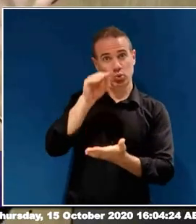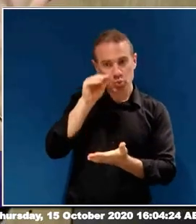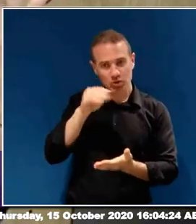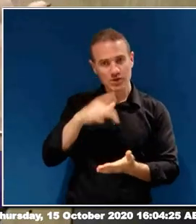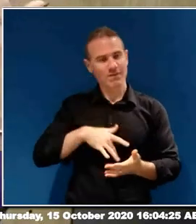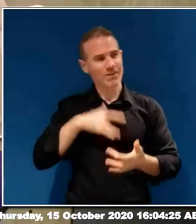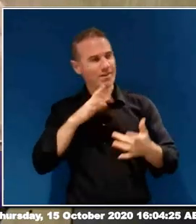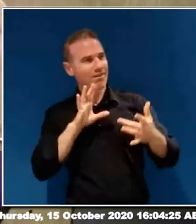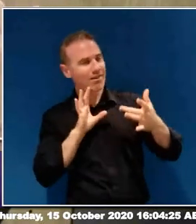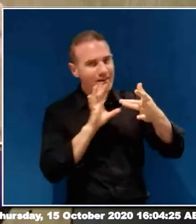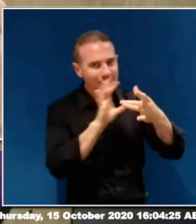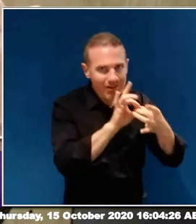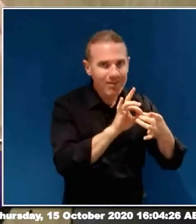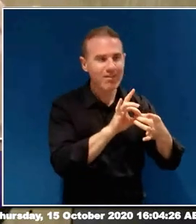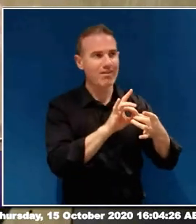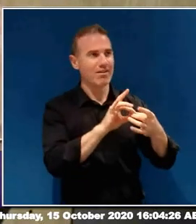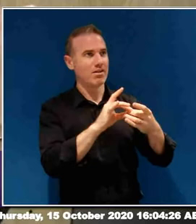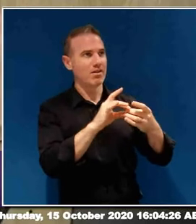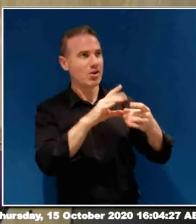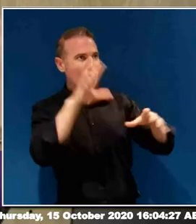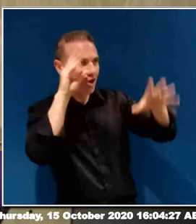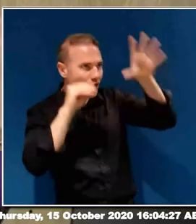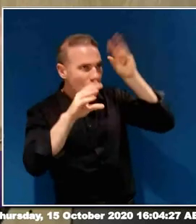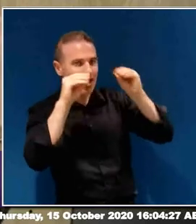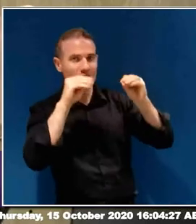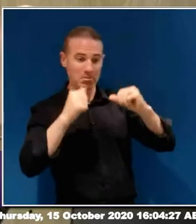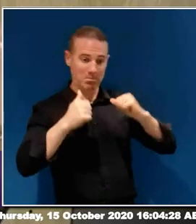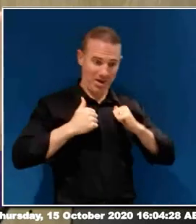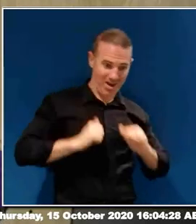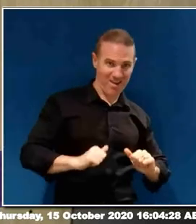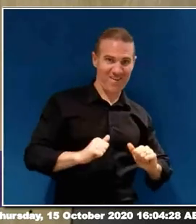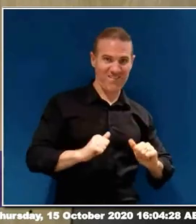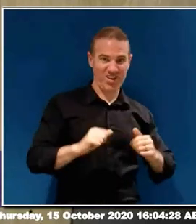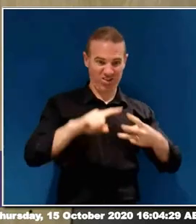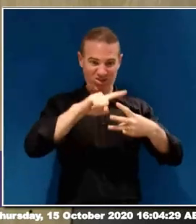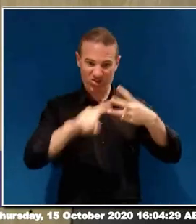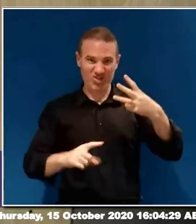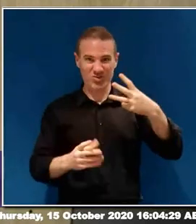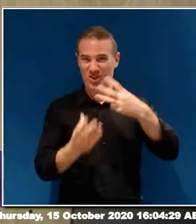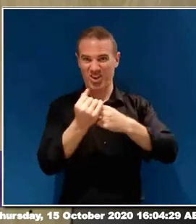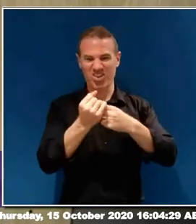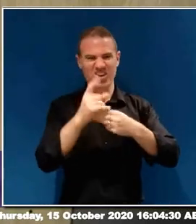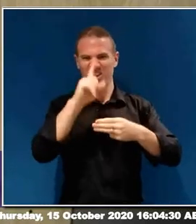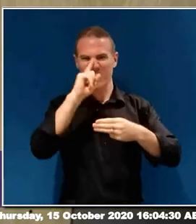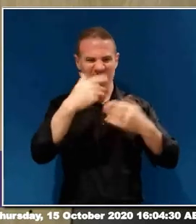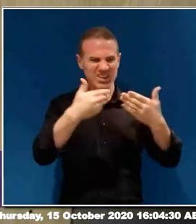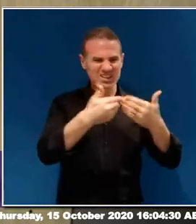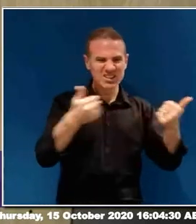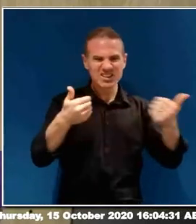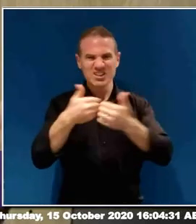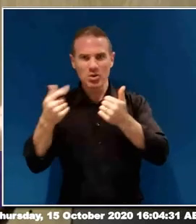So you can't just focus on one and not also focus on the elements that are